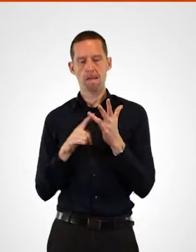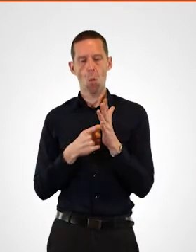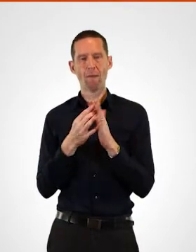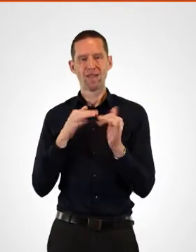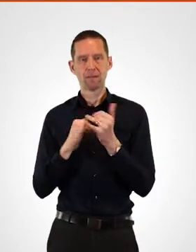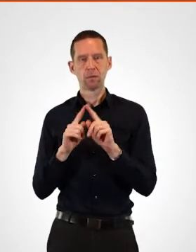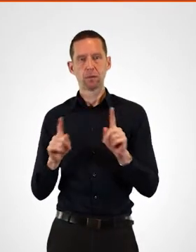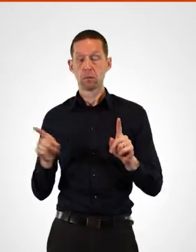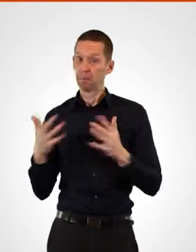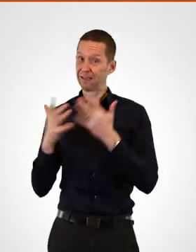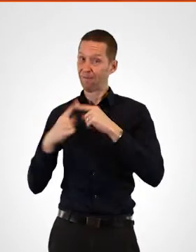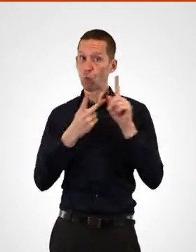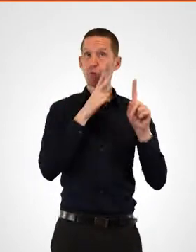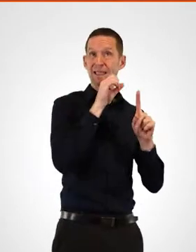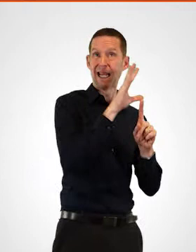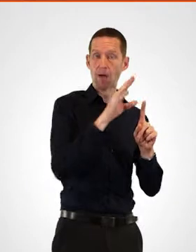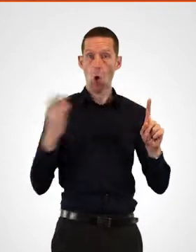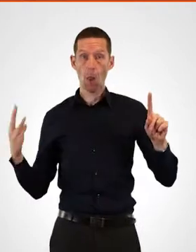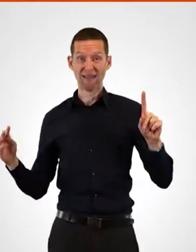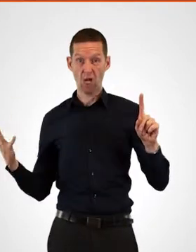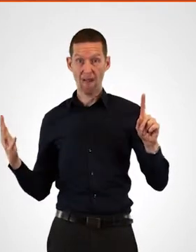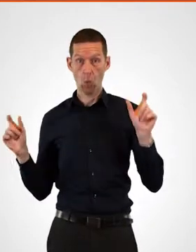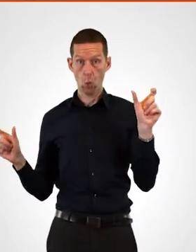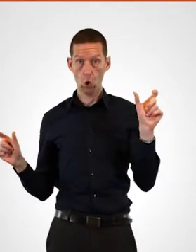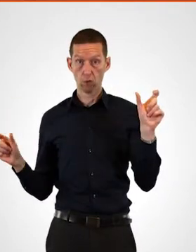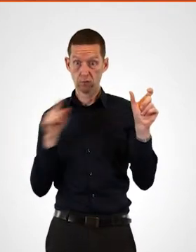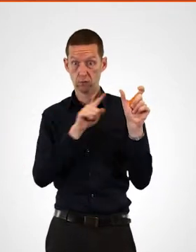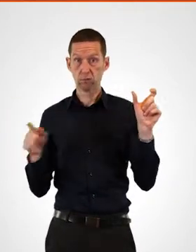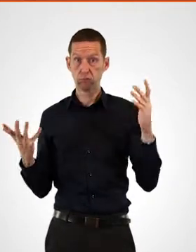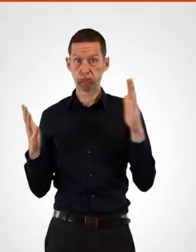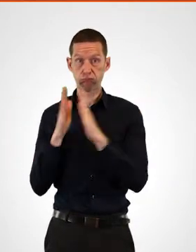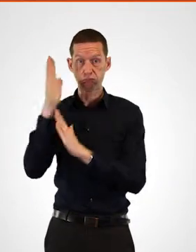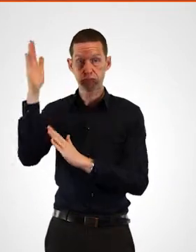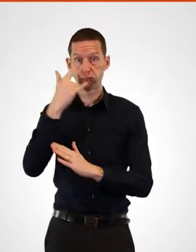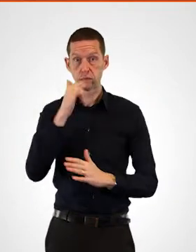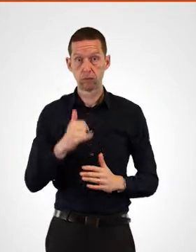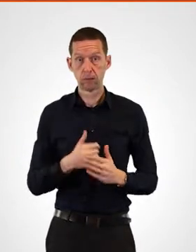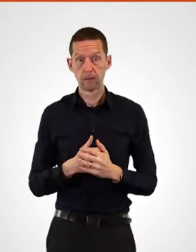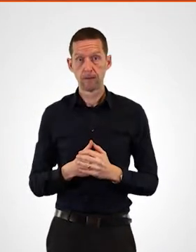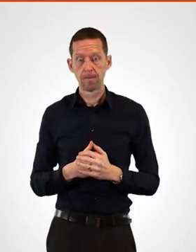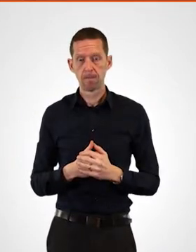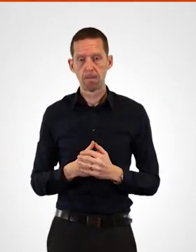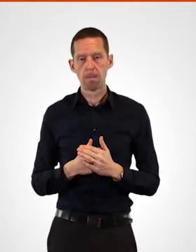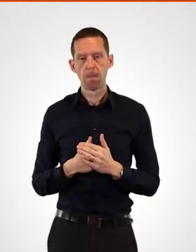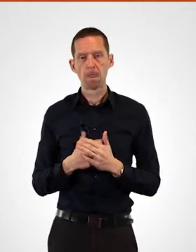It's a difference between 210 words and 35 words. Now, the question was okay,